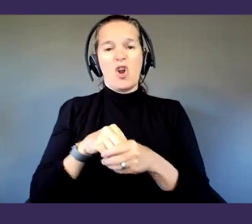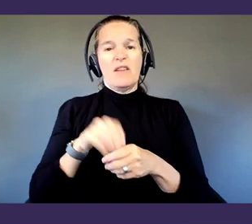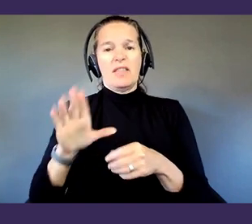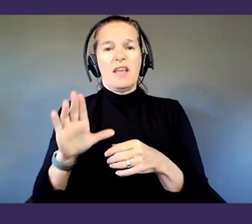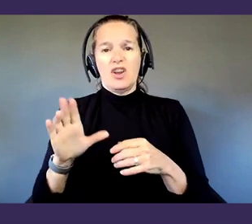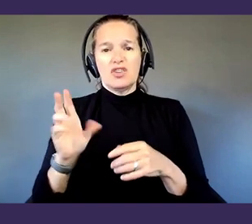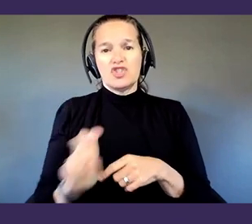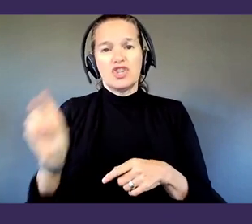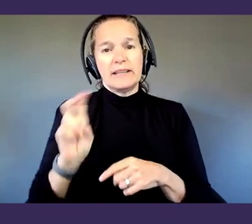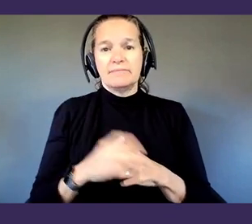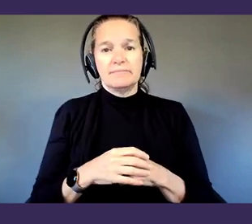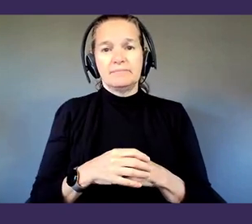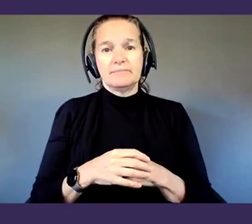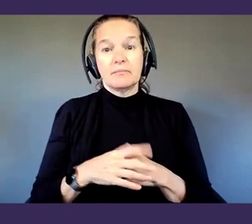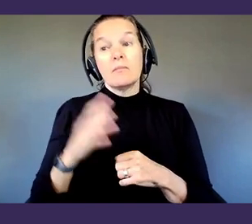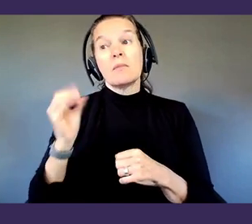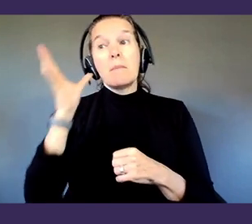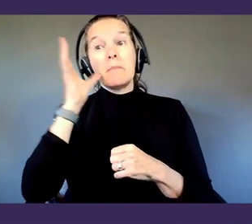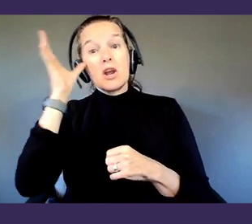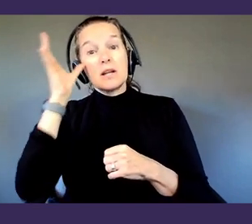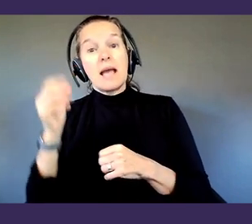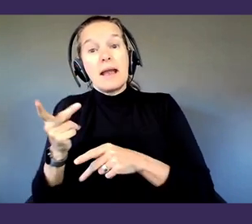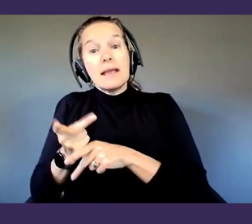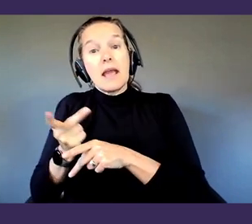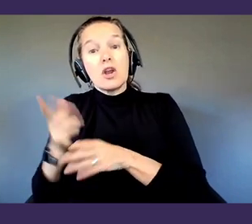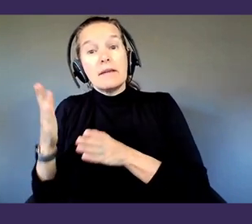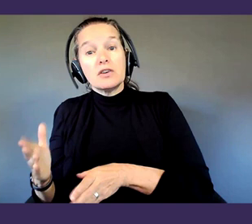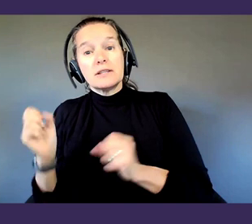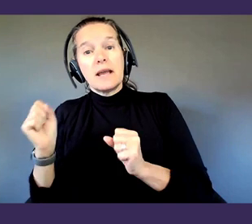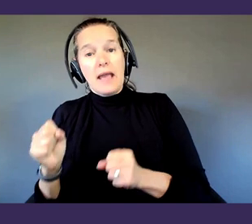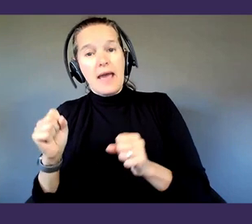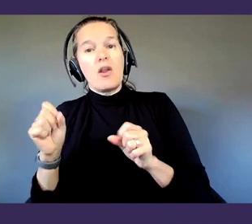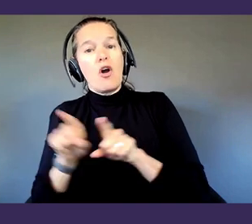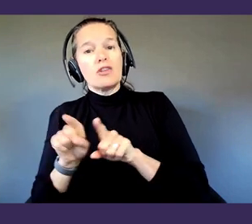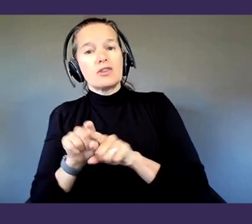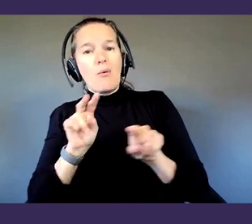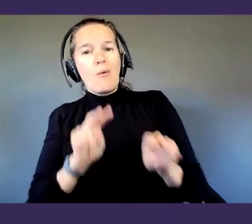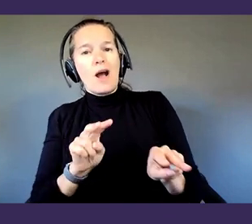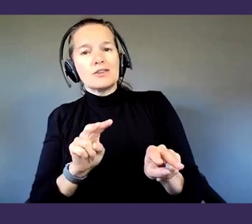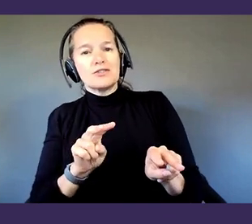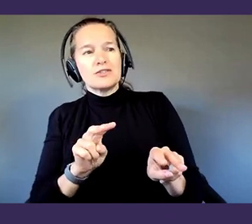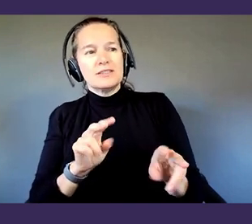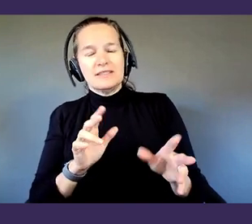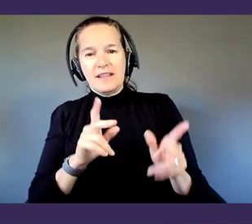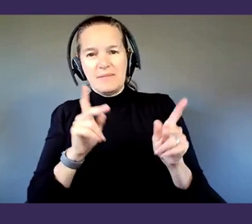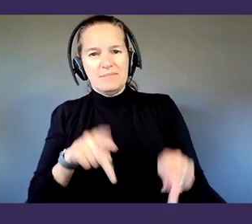And allows parents and caregivers the opportunity to watch their loved one with a disability spread their wings and thrive.